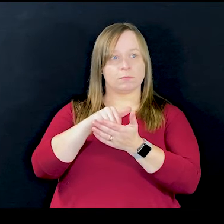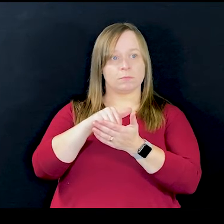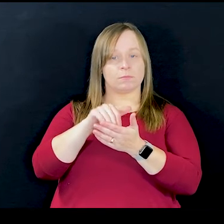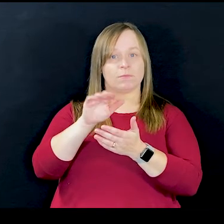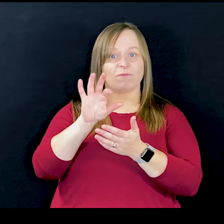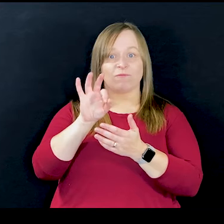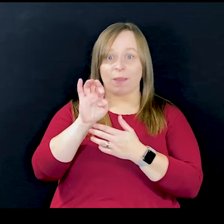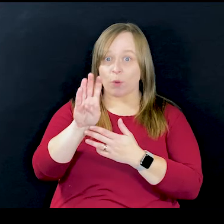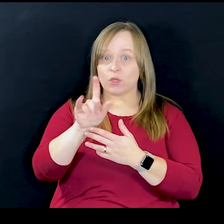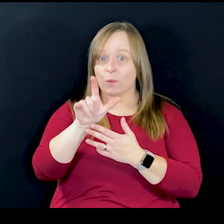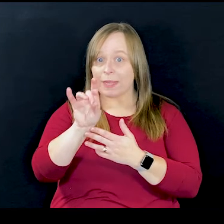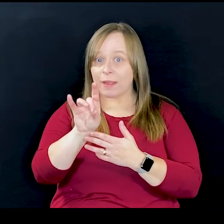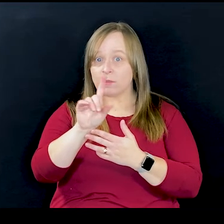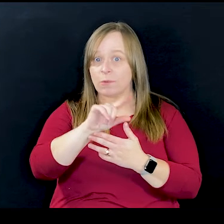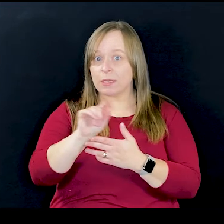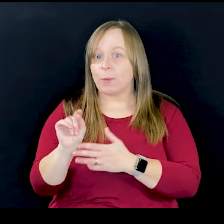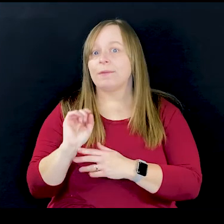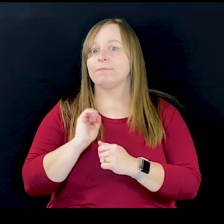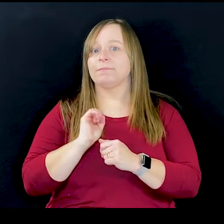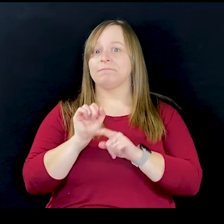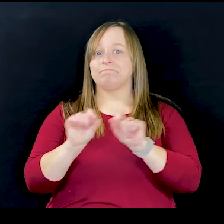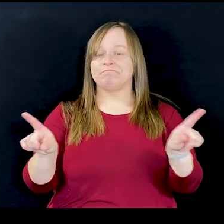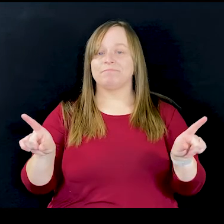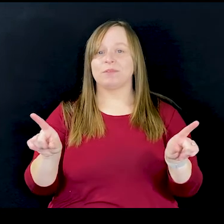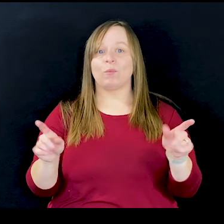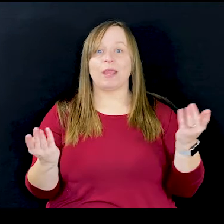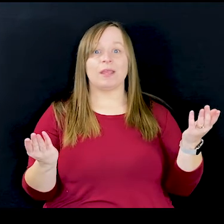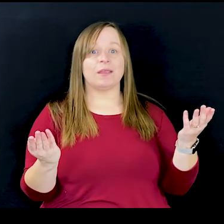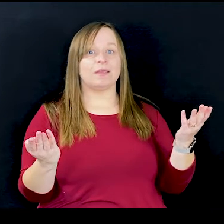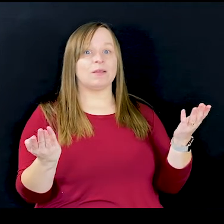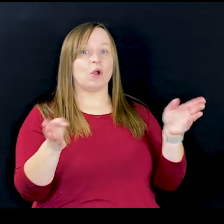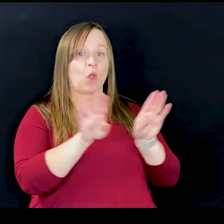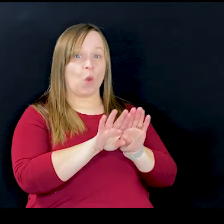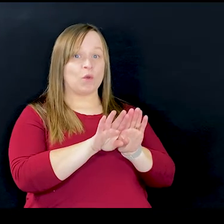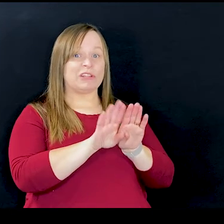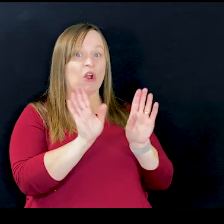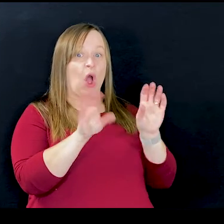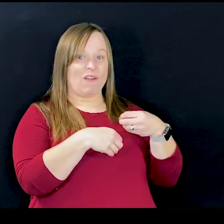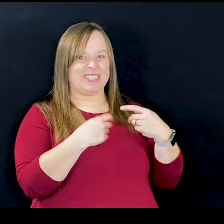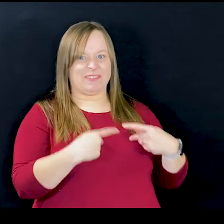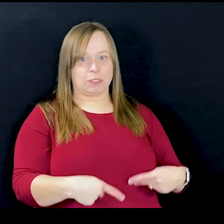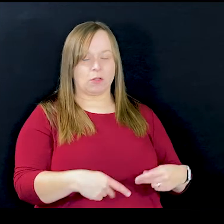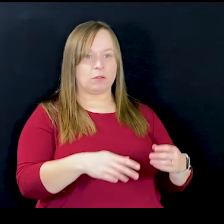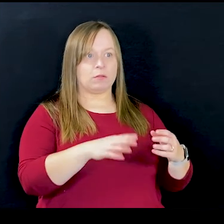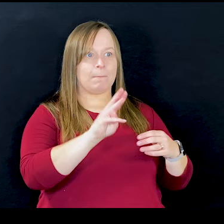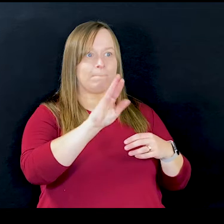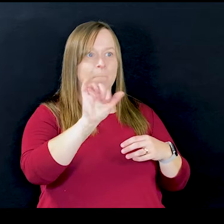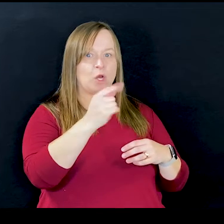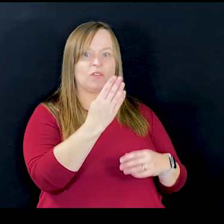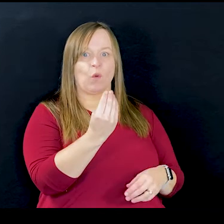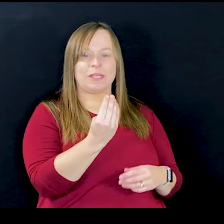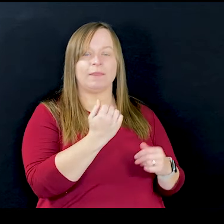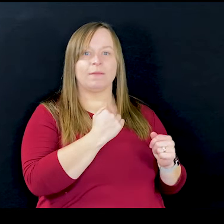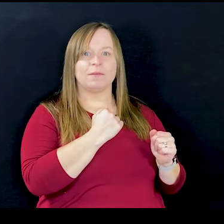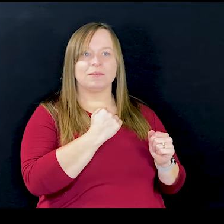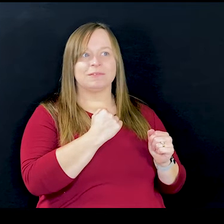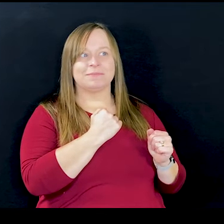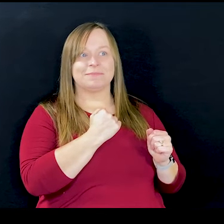So that went out on February 28th. We closed our physical offices on March 14,